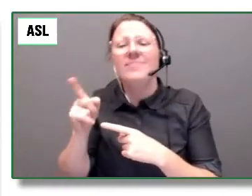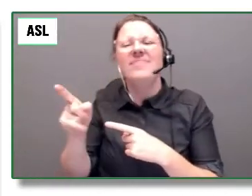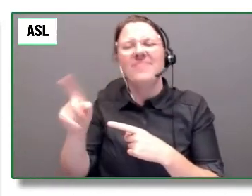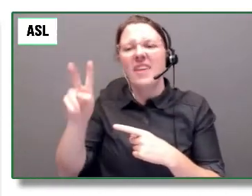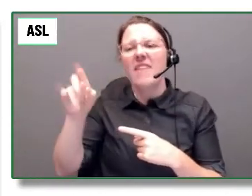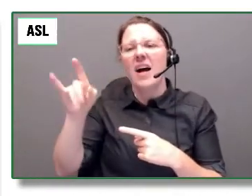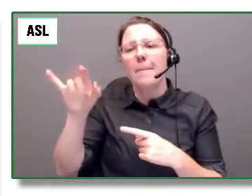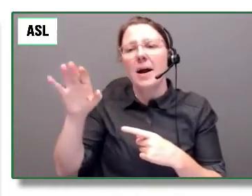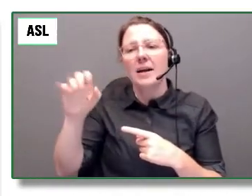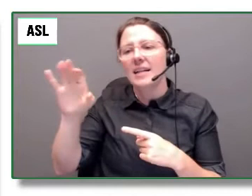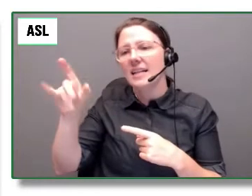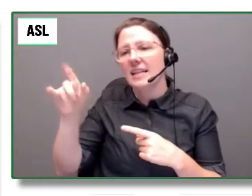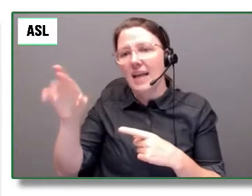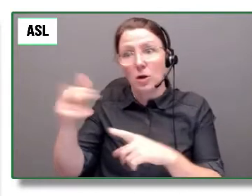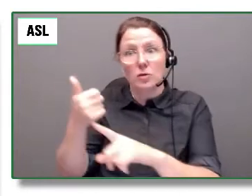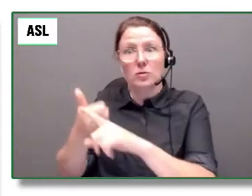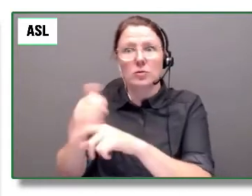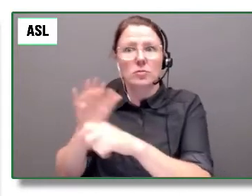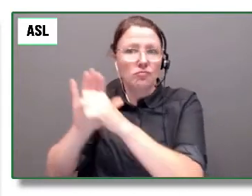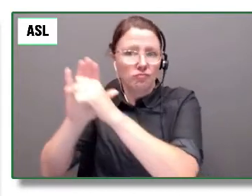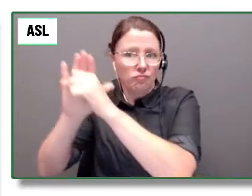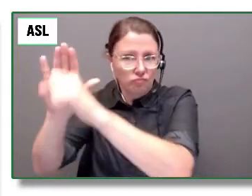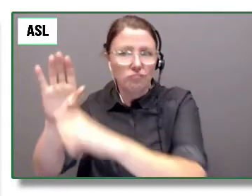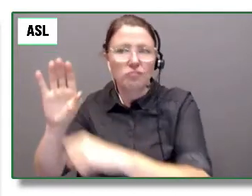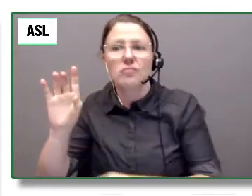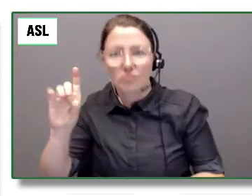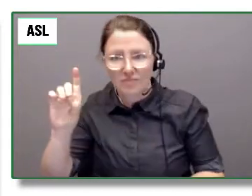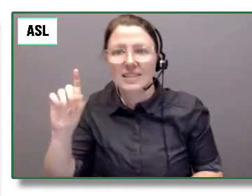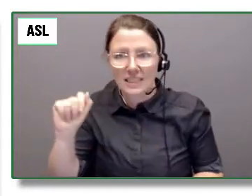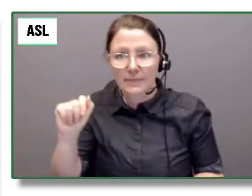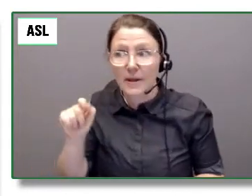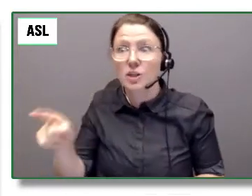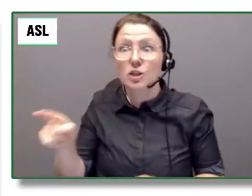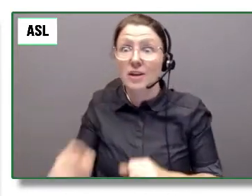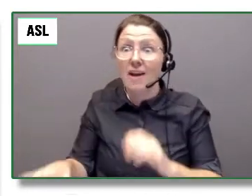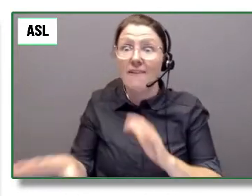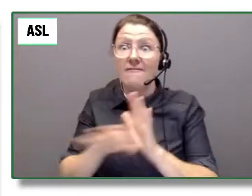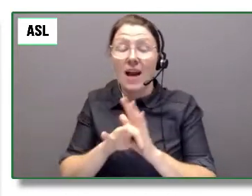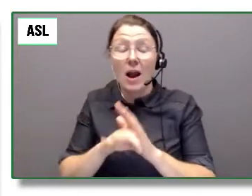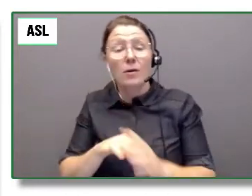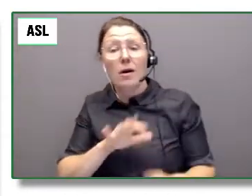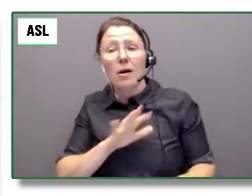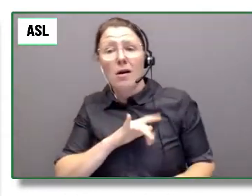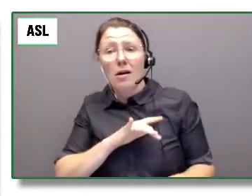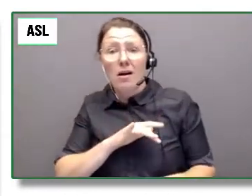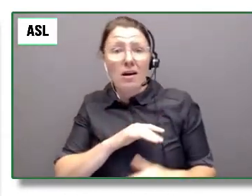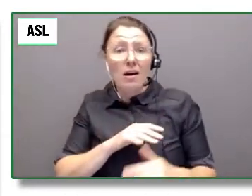experience discovering an inclusive and adaptive accessible eyeliner that she